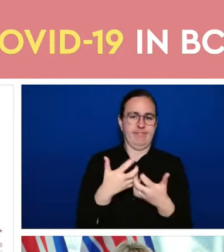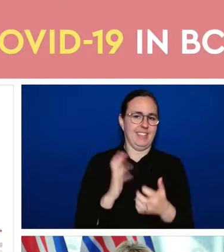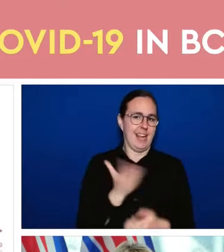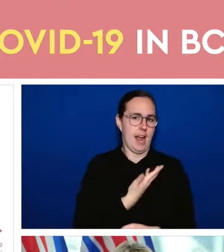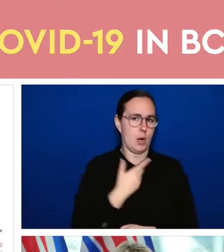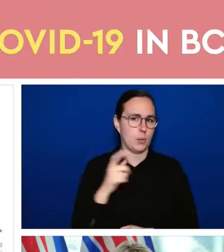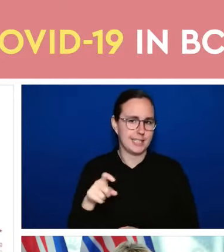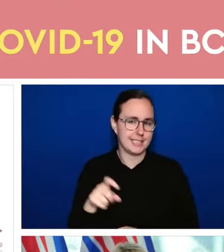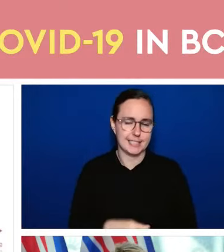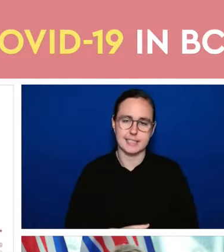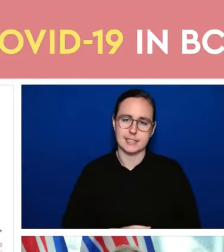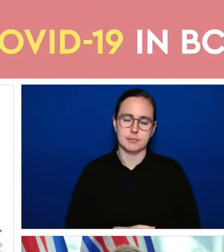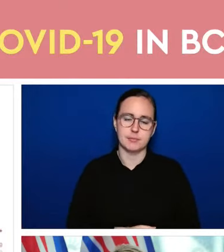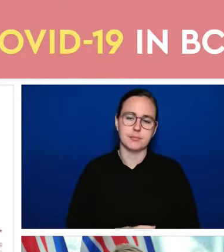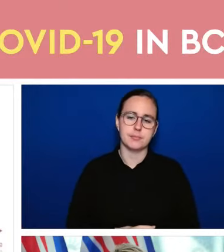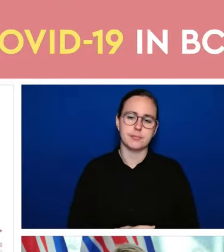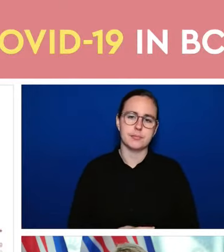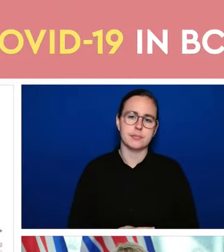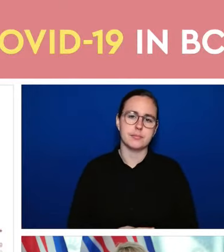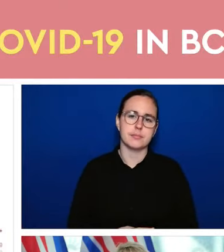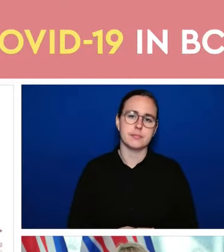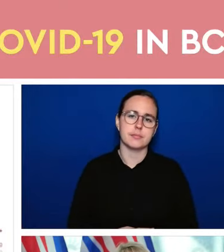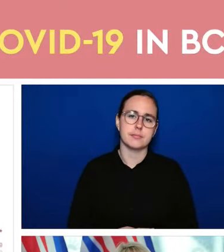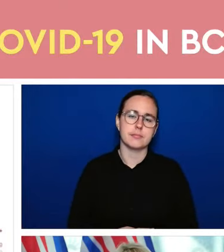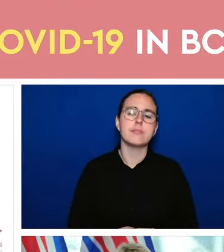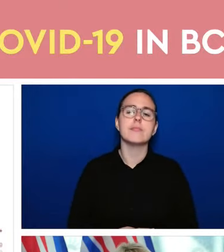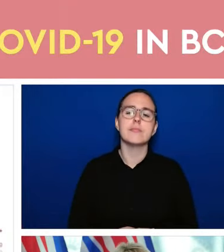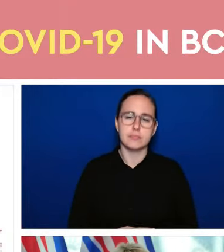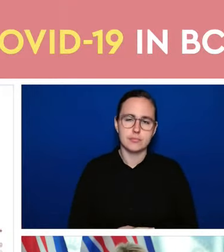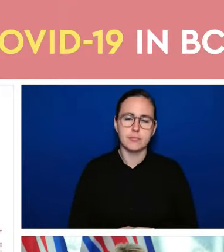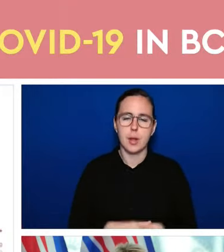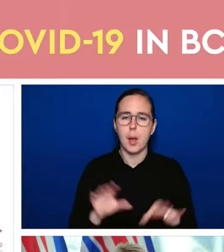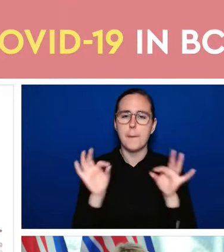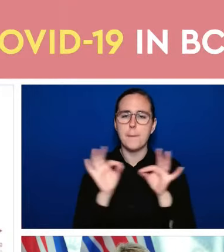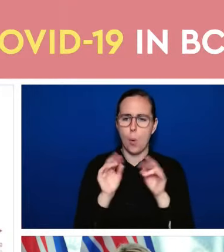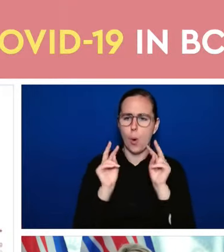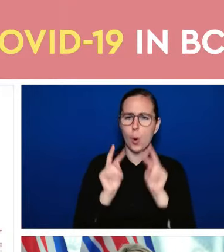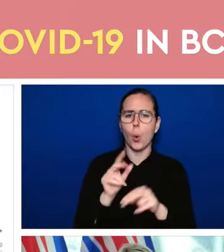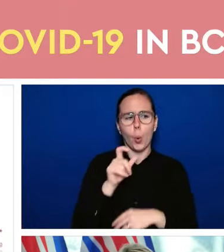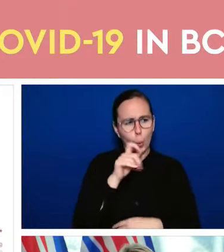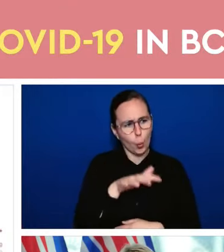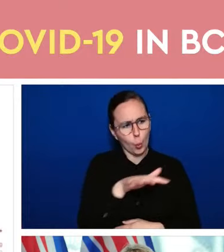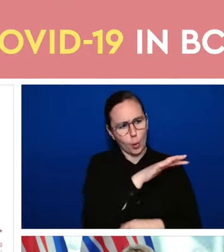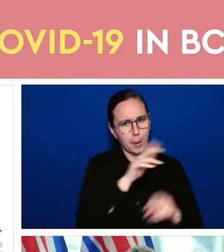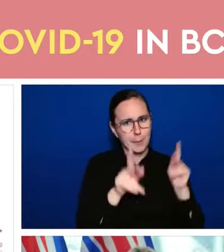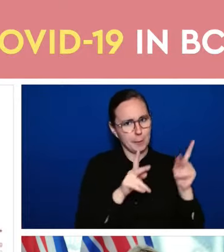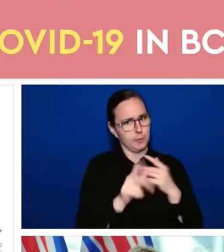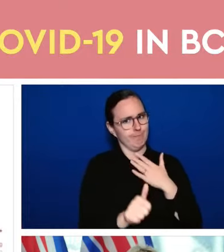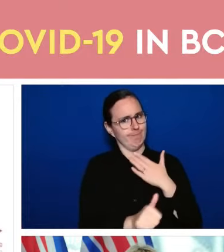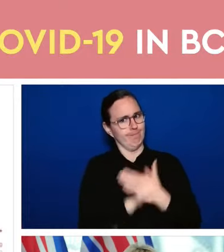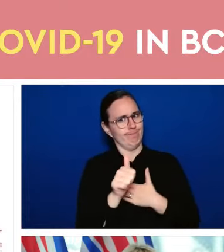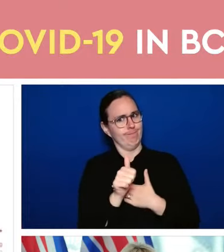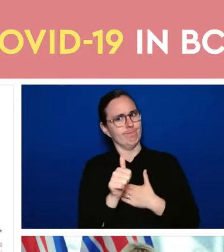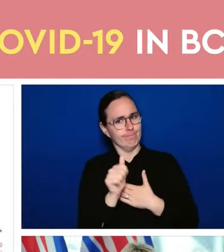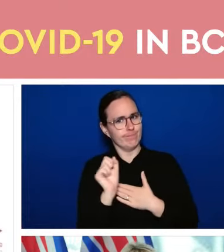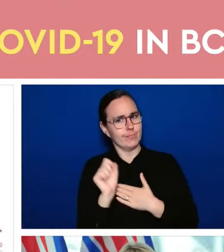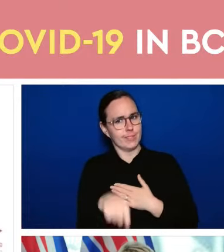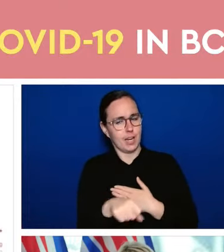we know that almost cried from the most part is causing a milder illness in most people.